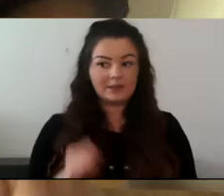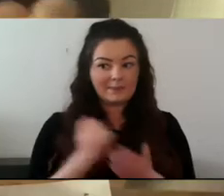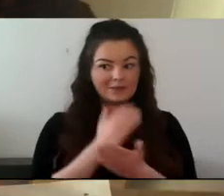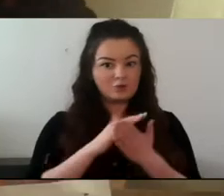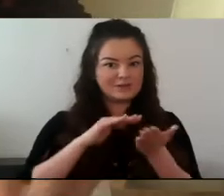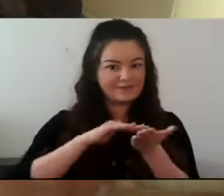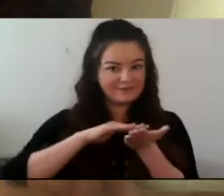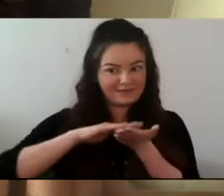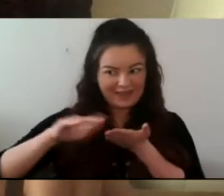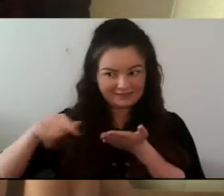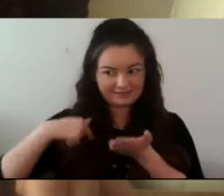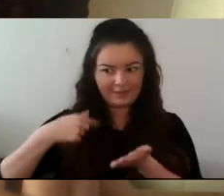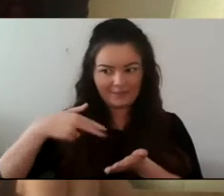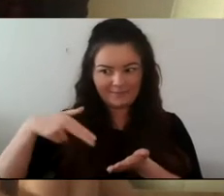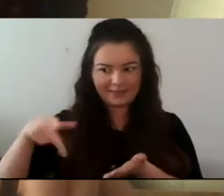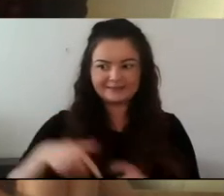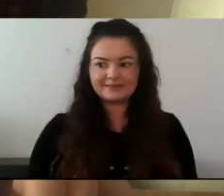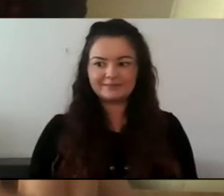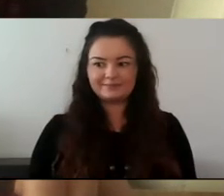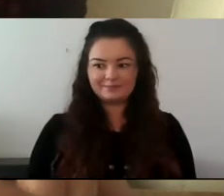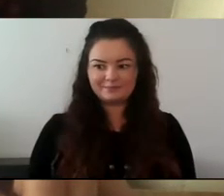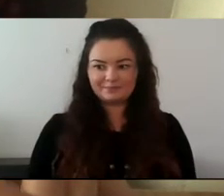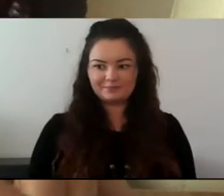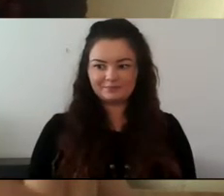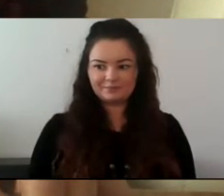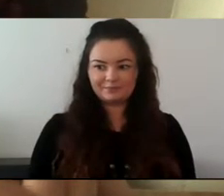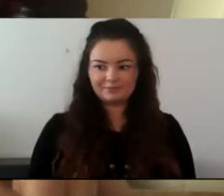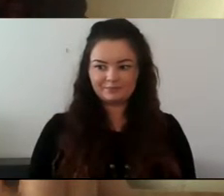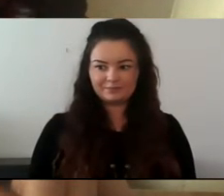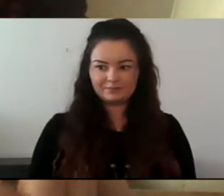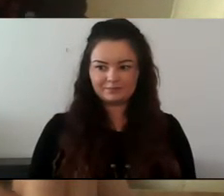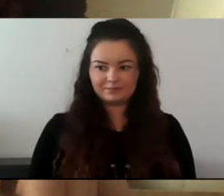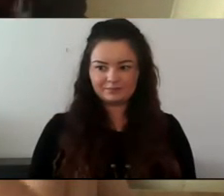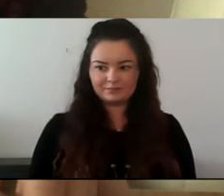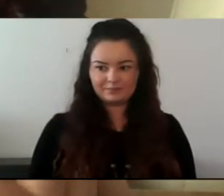I'm going to put my v at the side, then I'm going to paint it right the way to the edges.